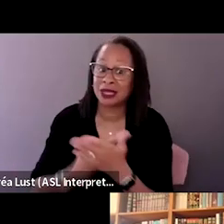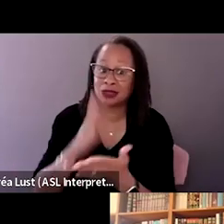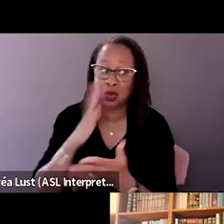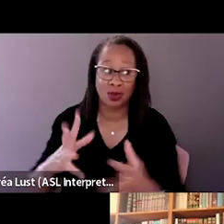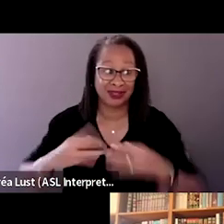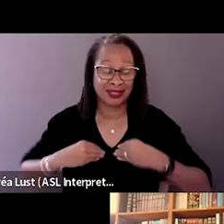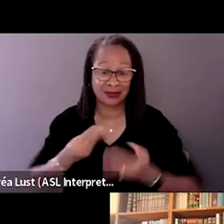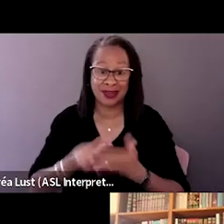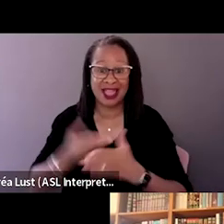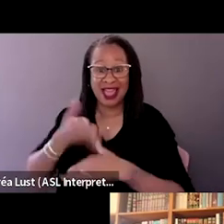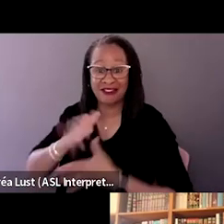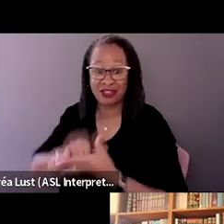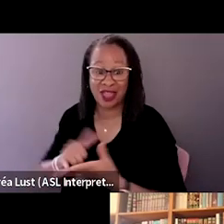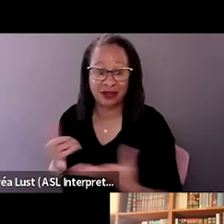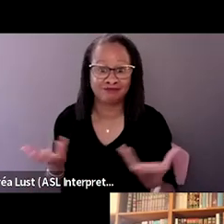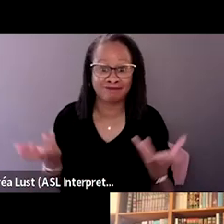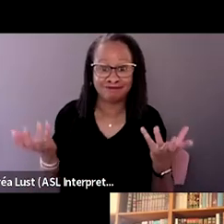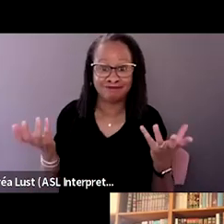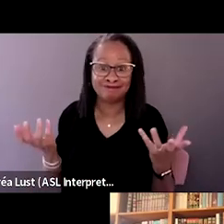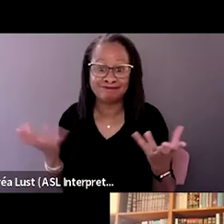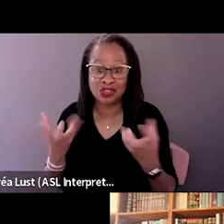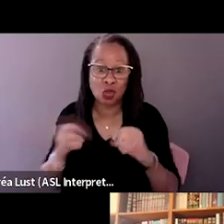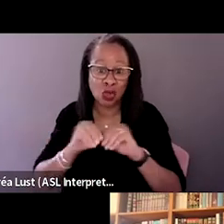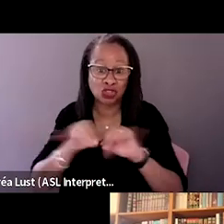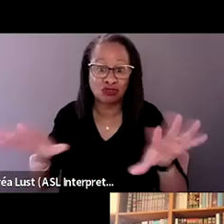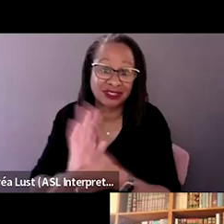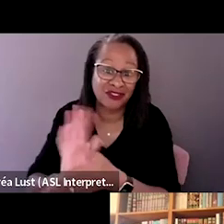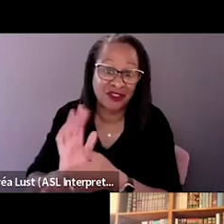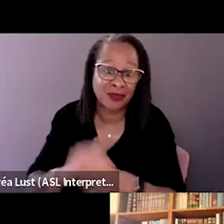and after that you want to release the film in a different way.